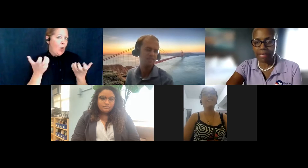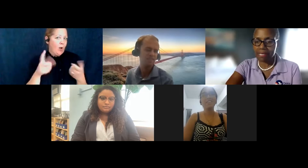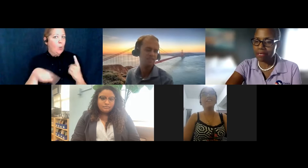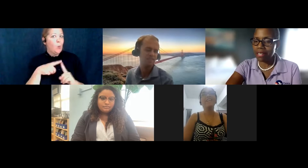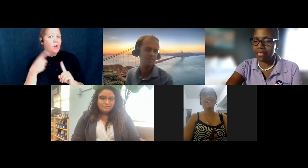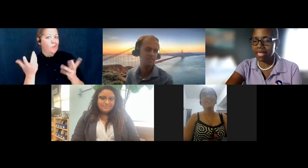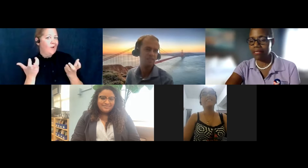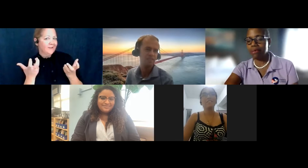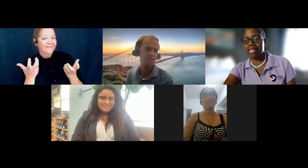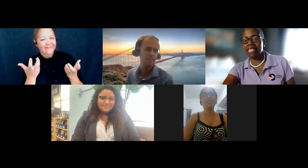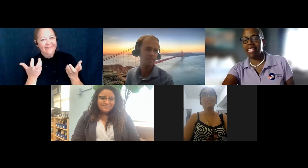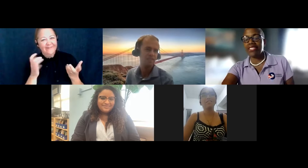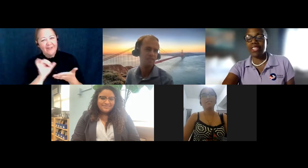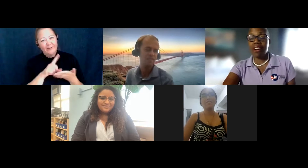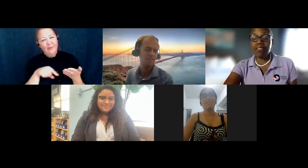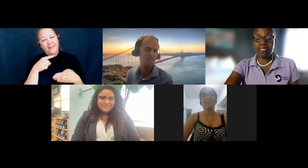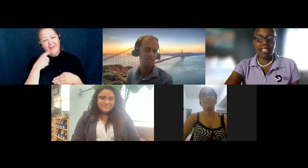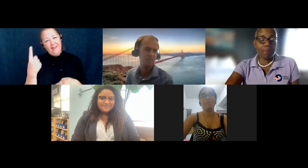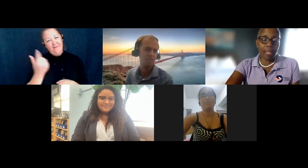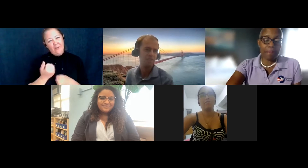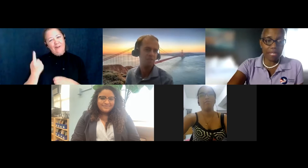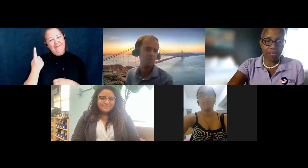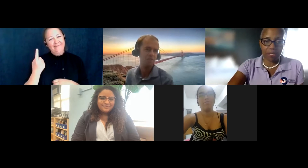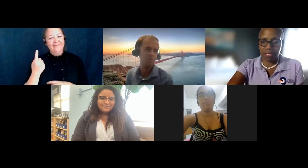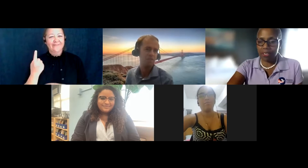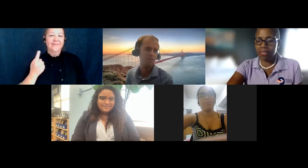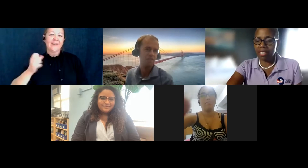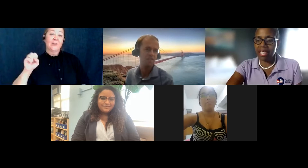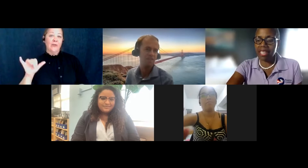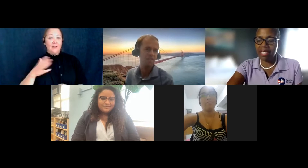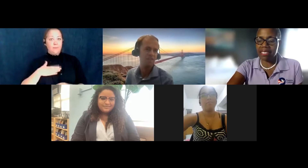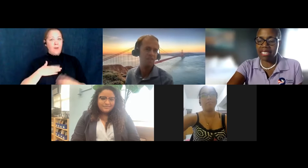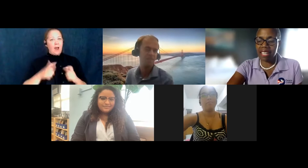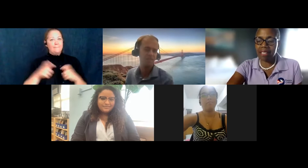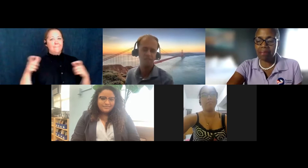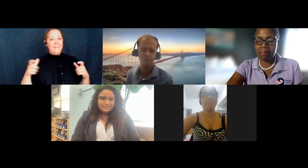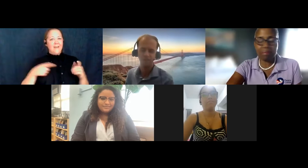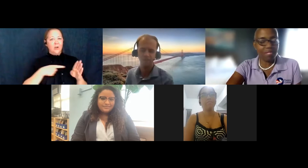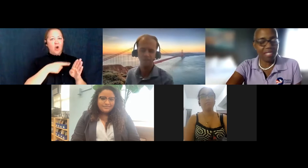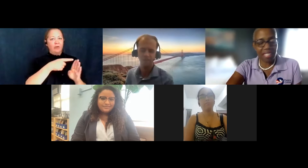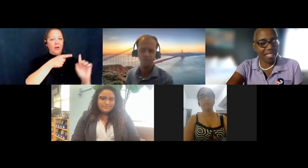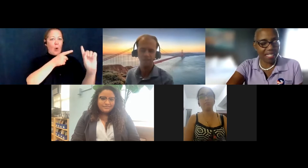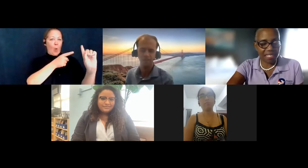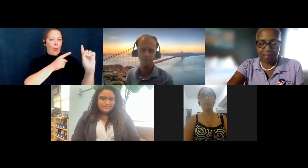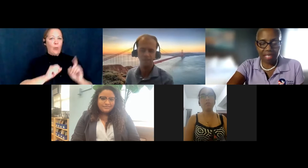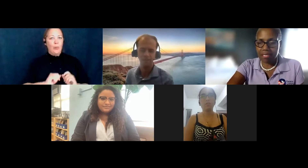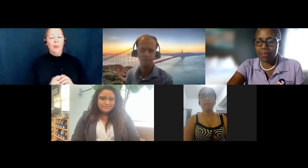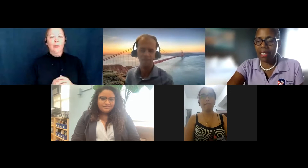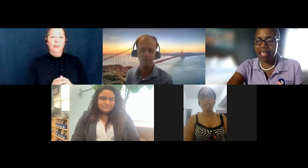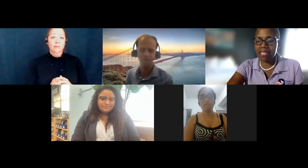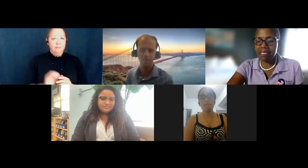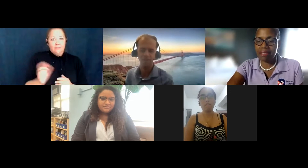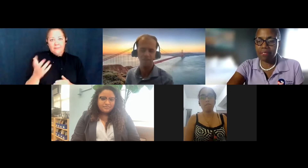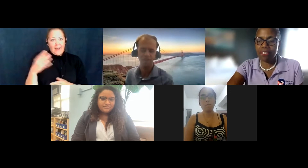That is what I tell everybody. That is my career goal and that is what I'm trying